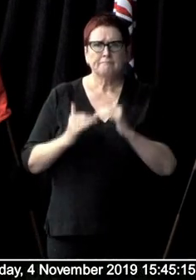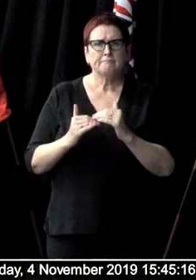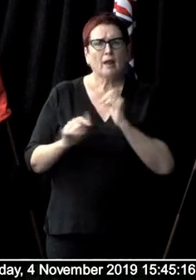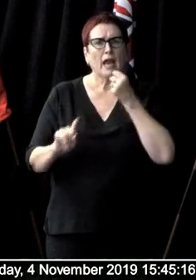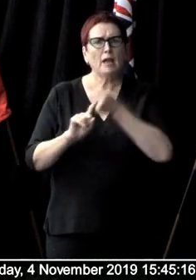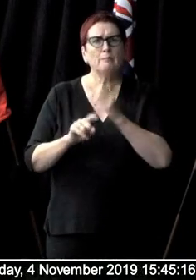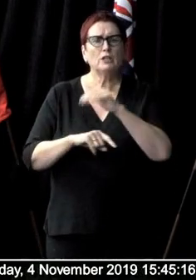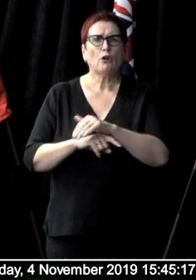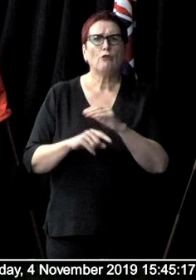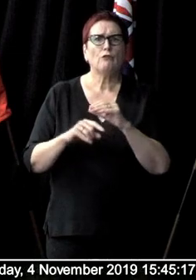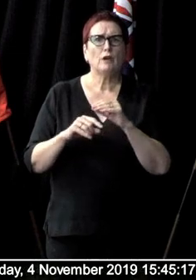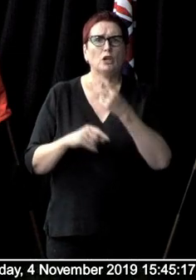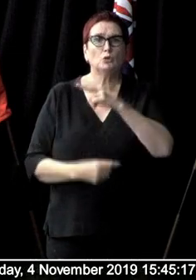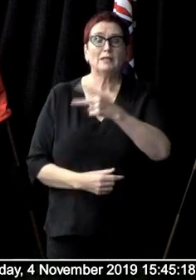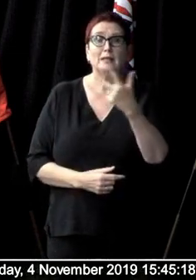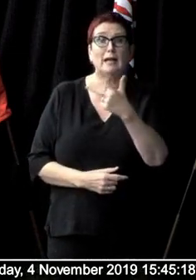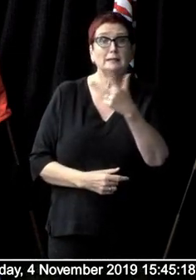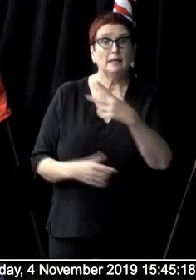the Department of Education initiatives?